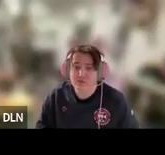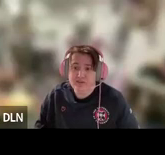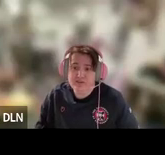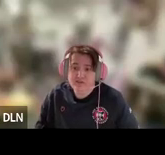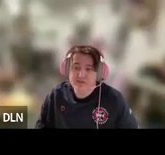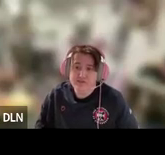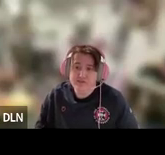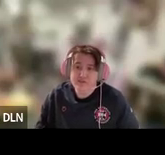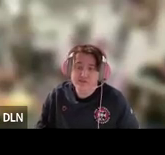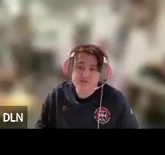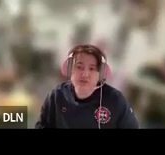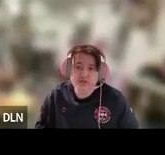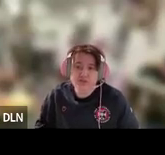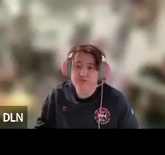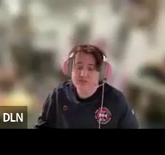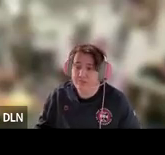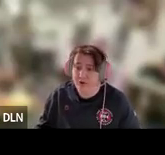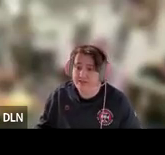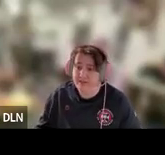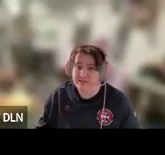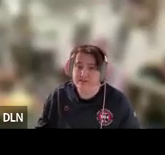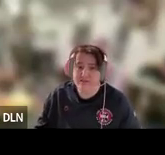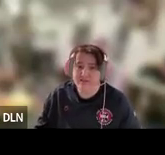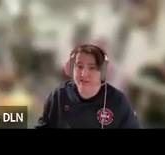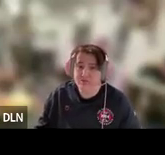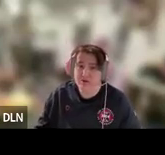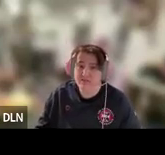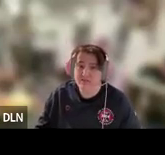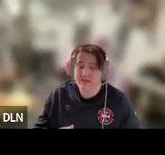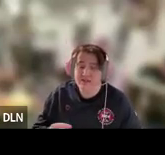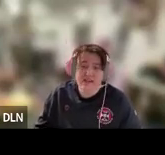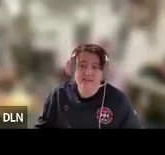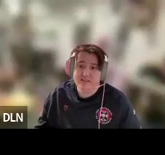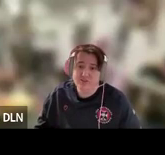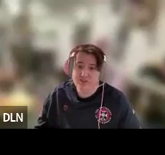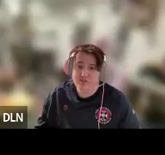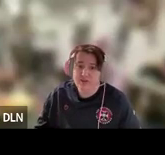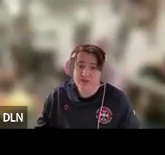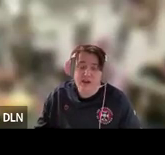So within the university, there's usually a two-step process. There's a stage one and a stage two.